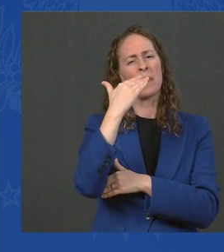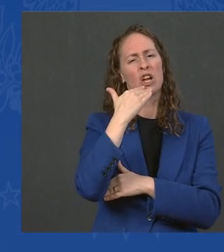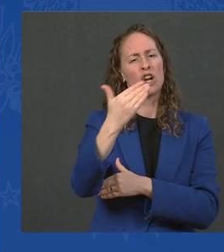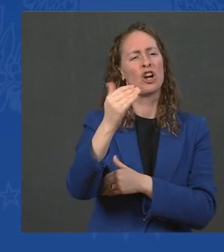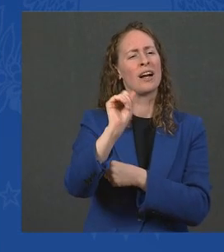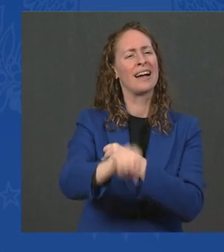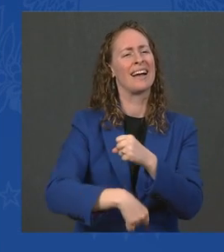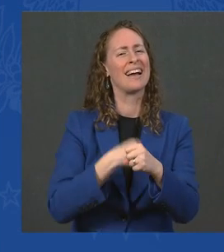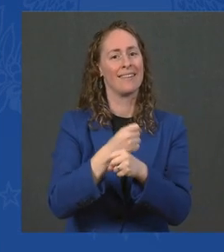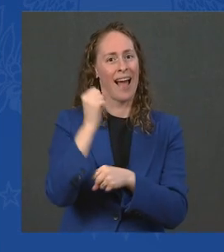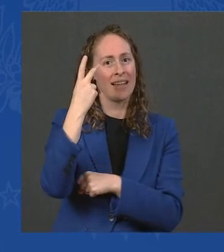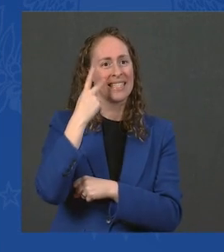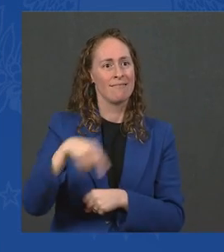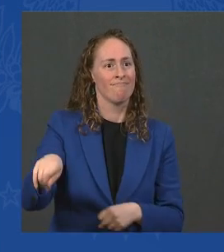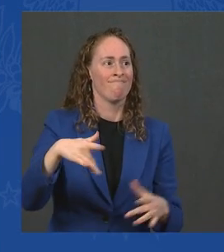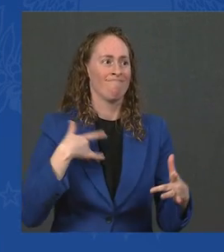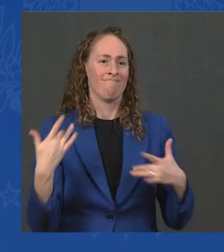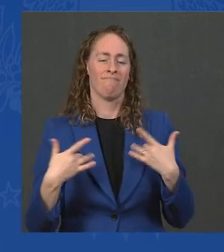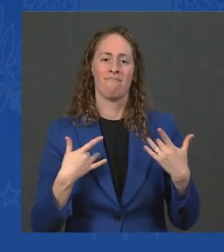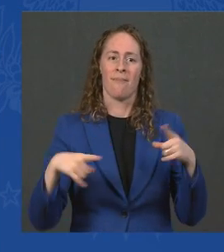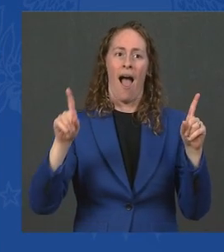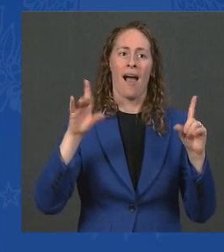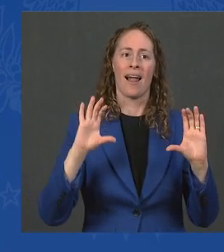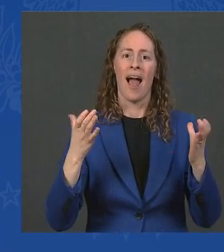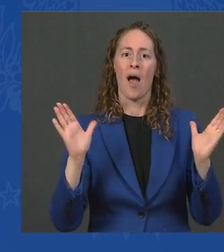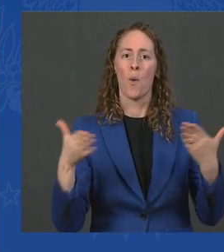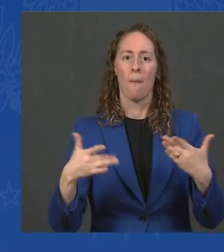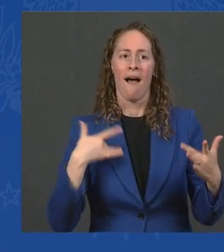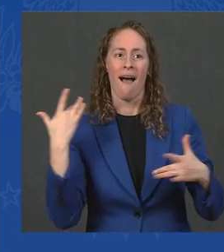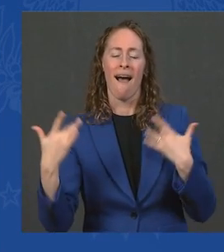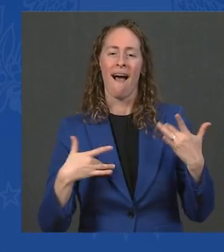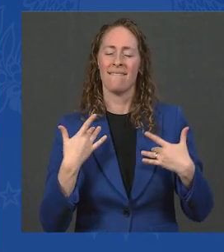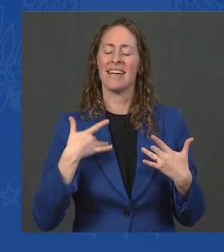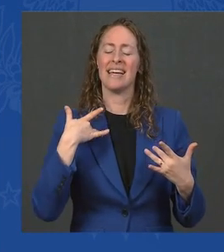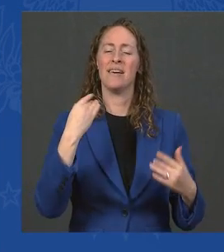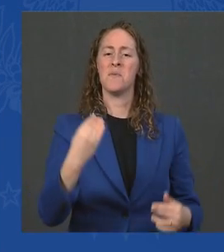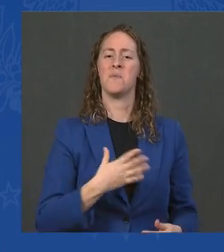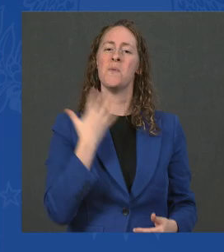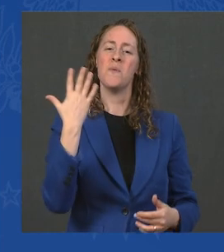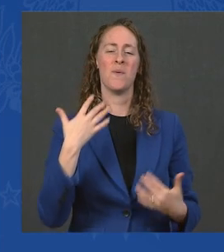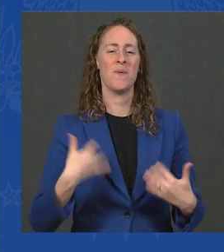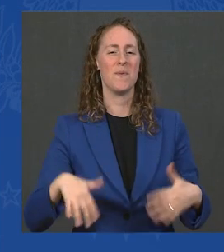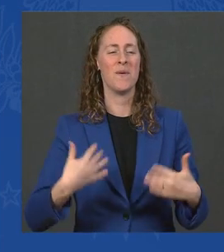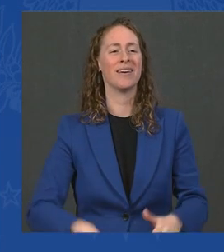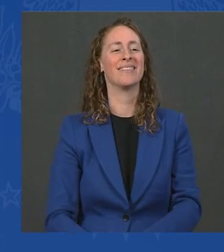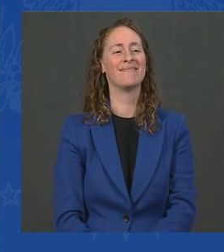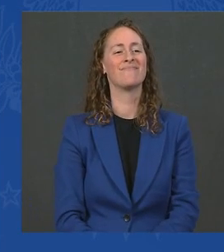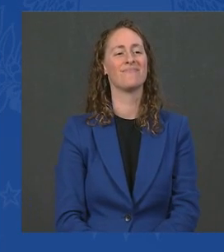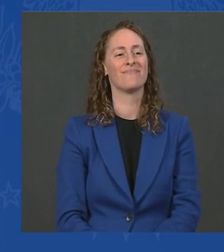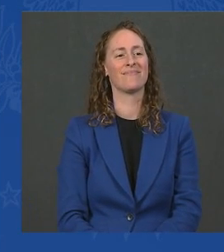you just walk in the classroom; there's real enthusiasm. I'm -- it's not -- I'm sure there's some classrooms I was in through school